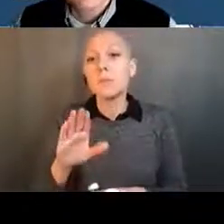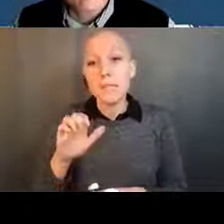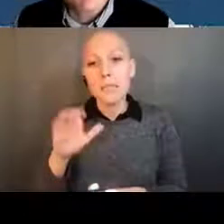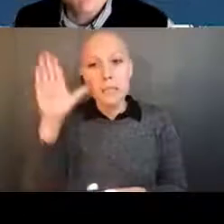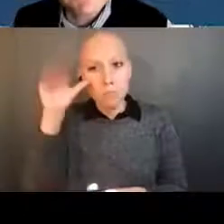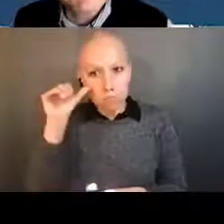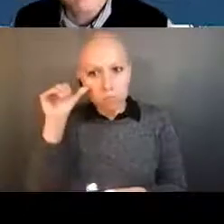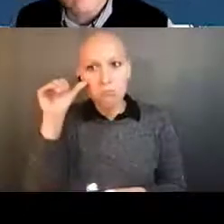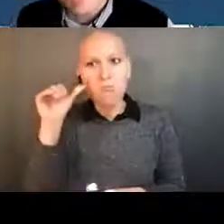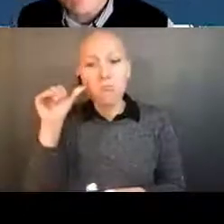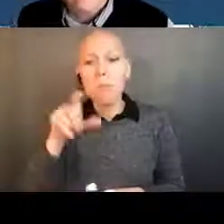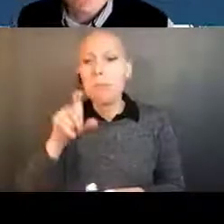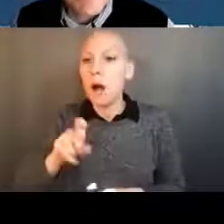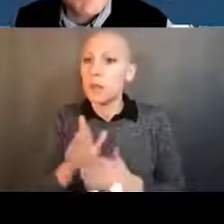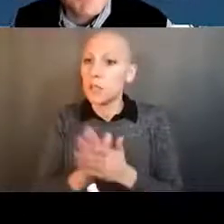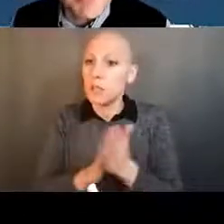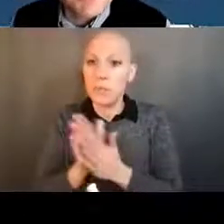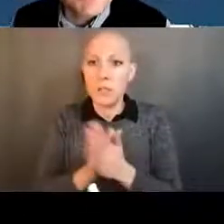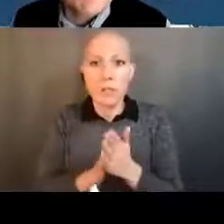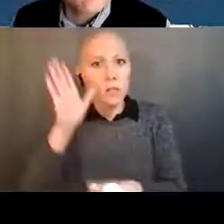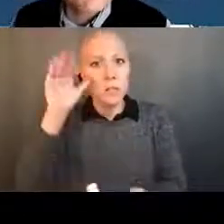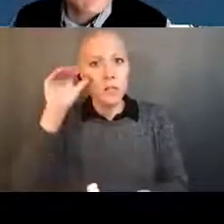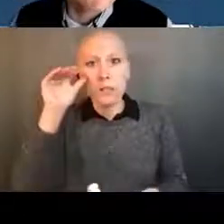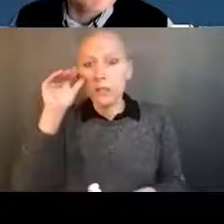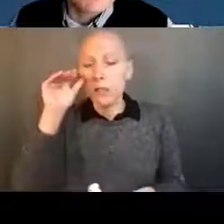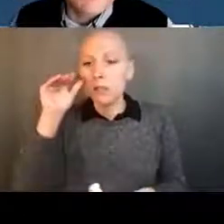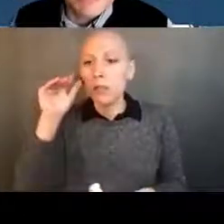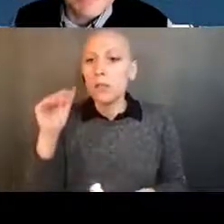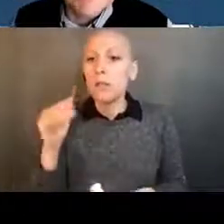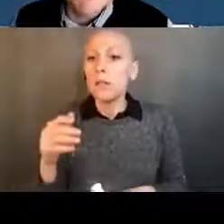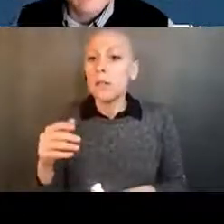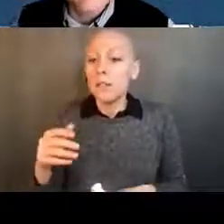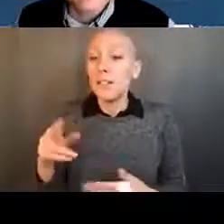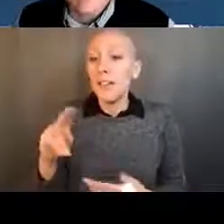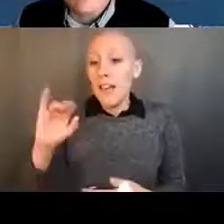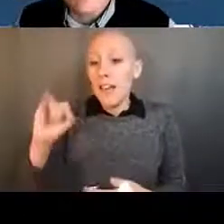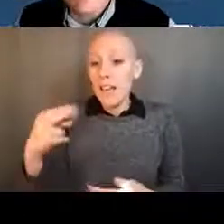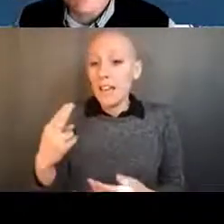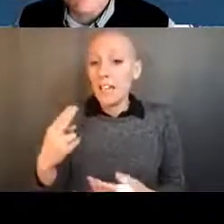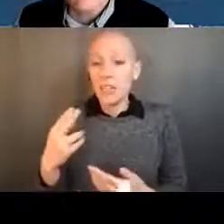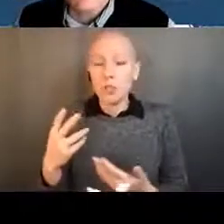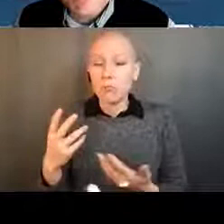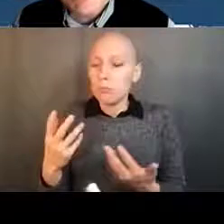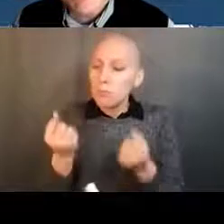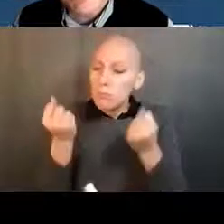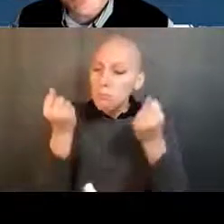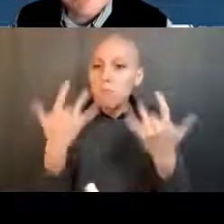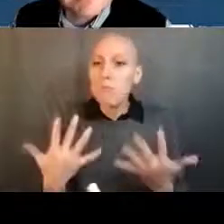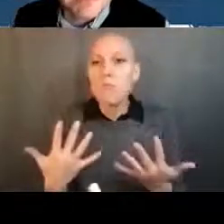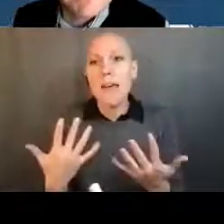The NIH receives many more applications than we have money to fund and so that means that even really good science